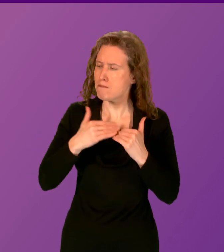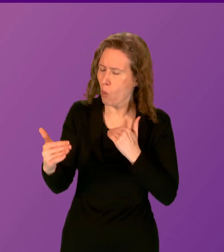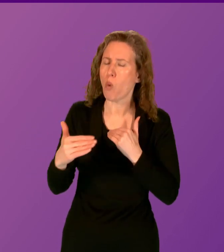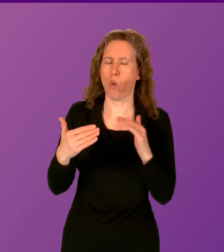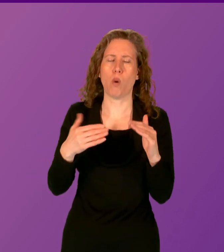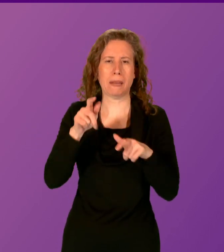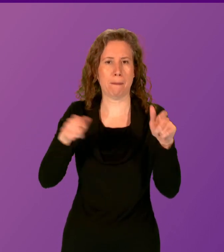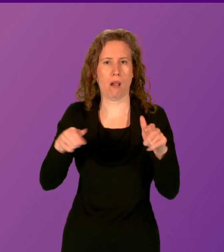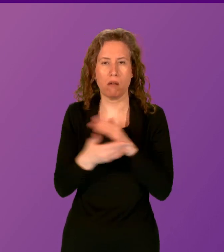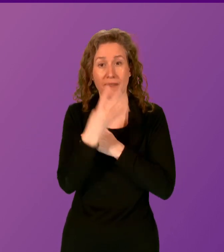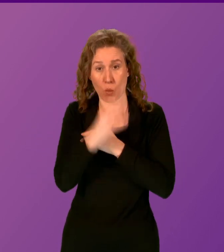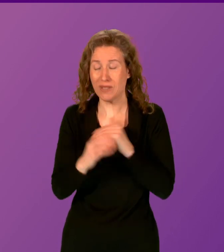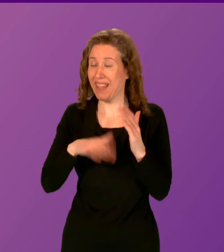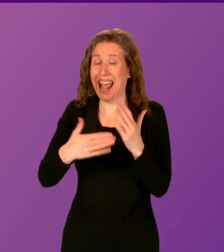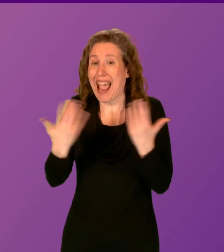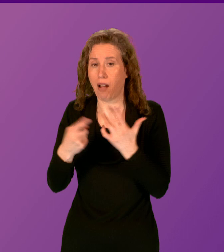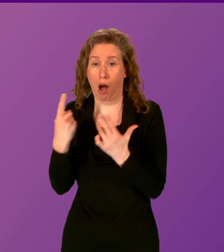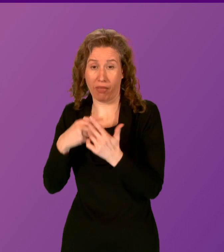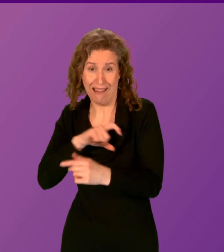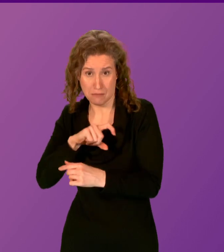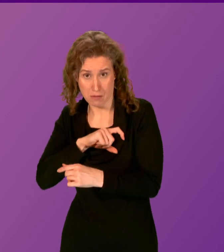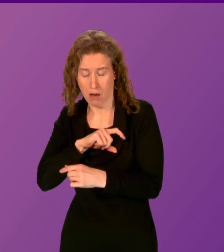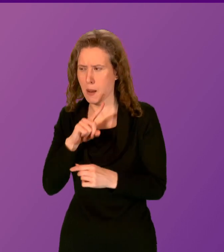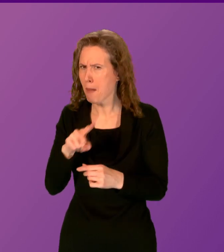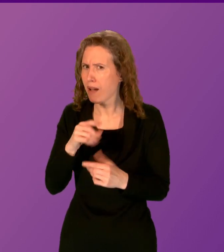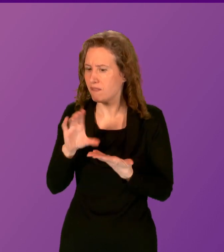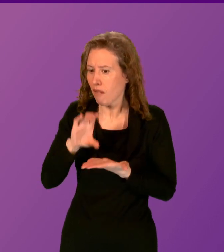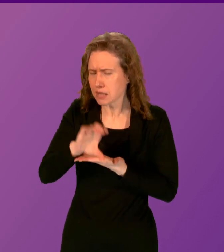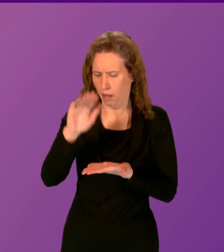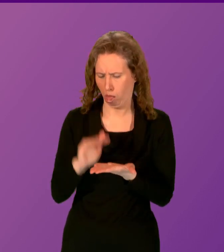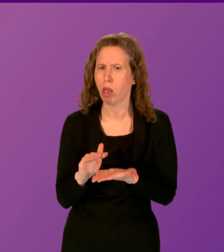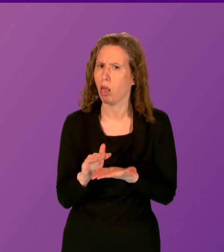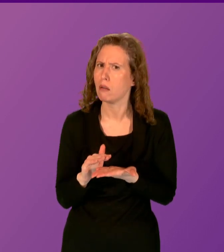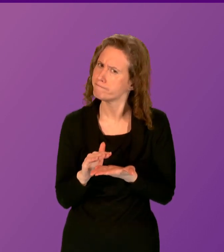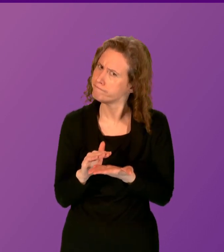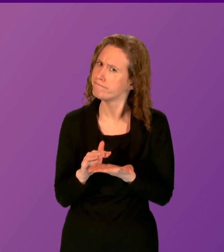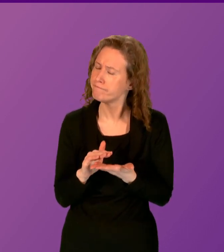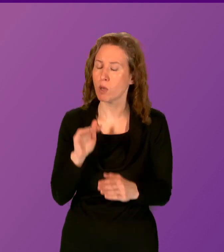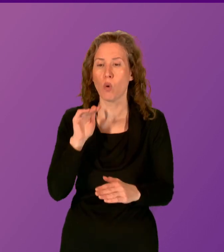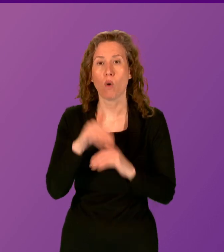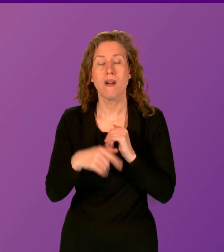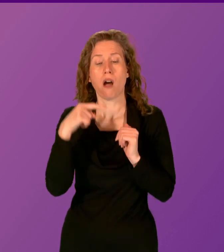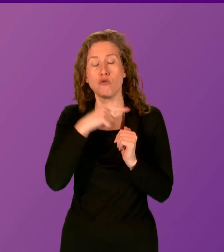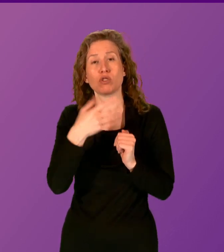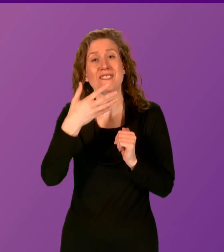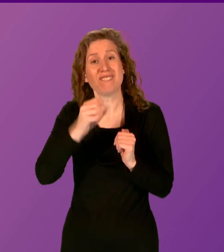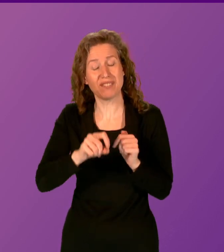Despite that devastating impact, this area of cancer research is underfunded, and there are more than 150 different types of brain tumour.